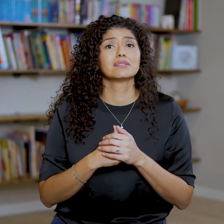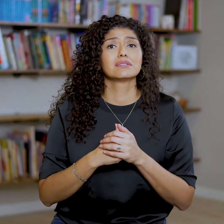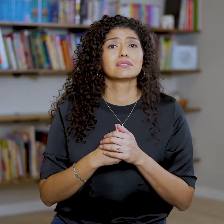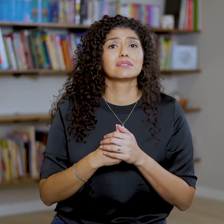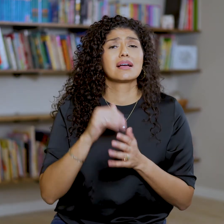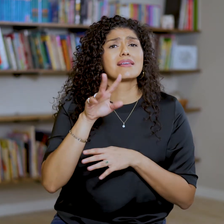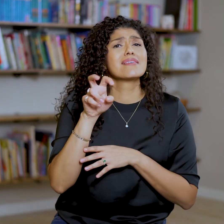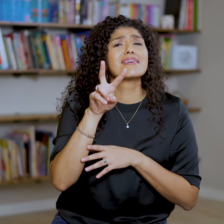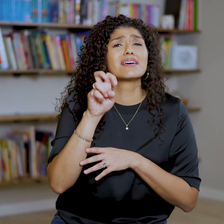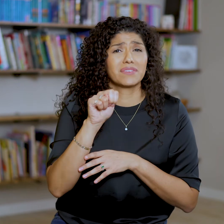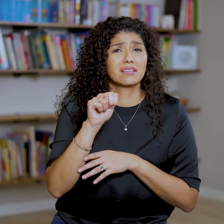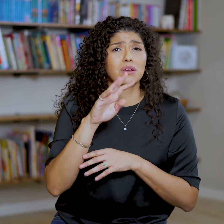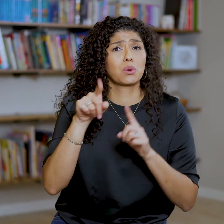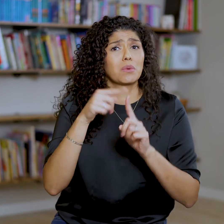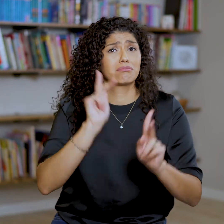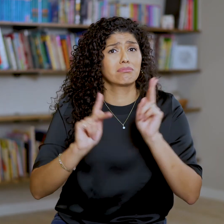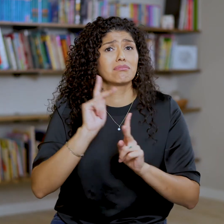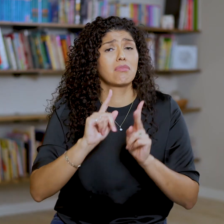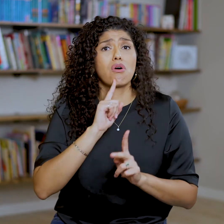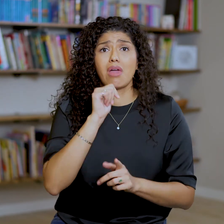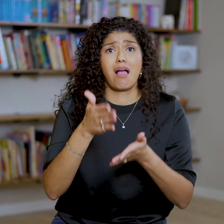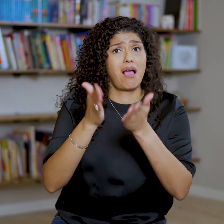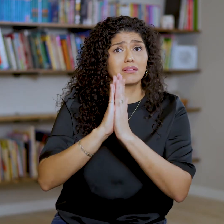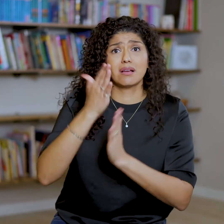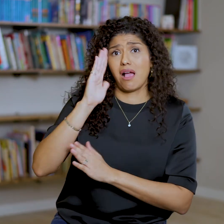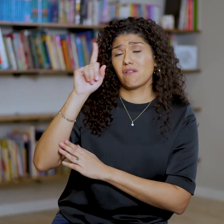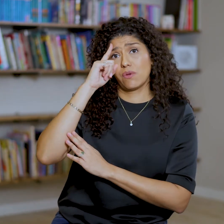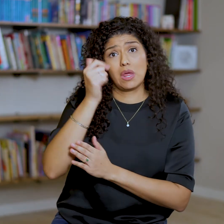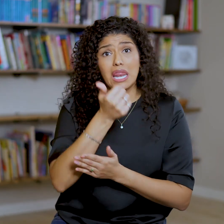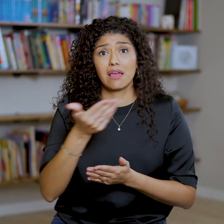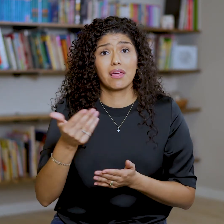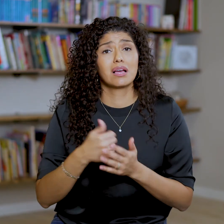Even when people aren’t asking God for anything,